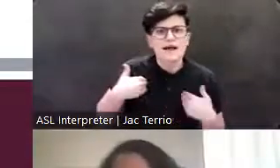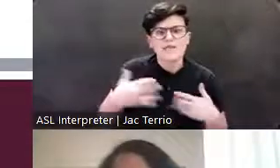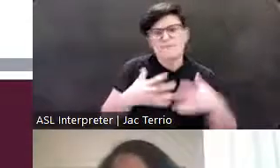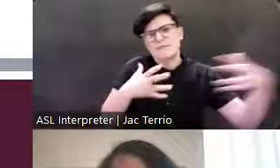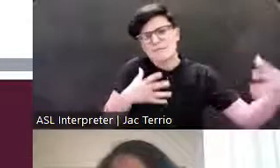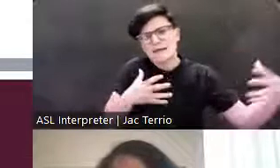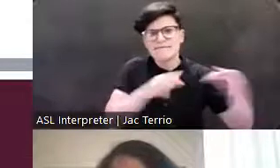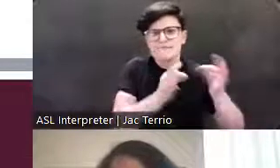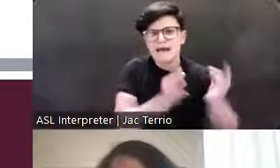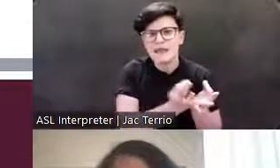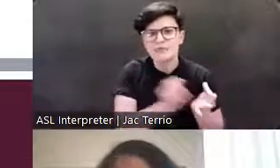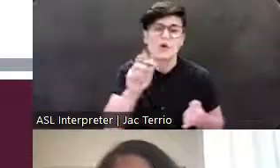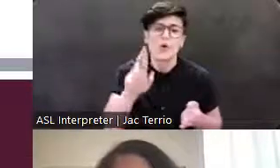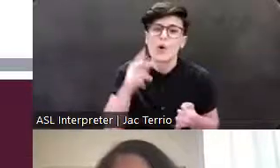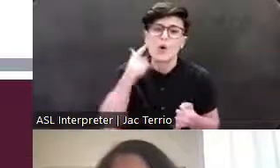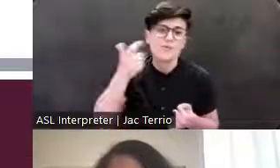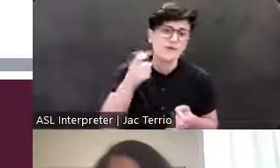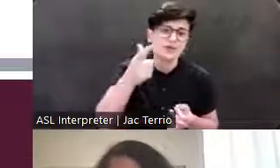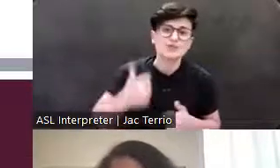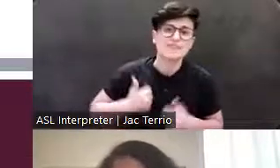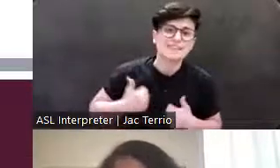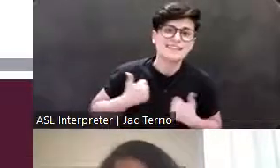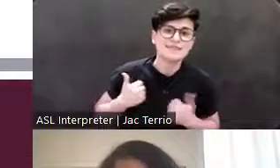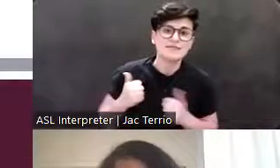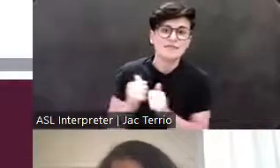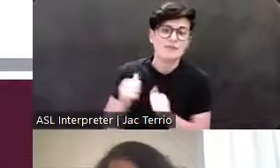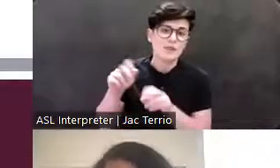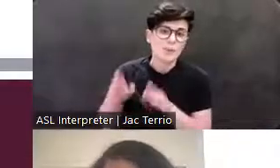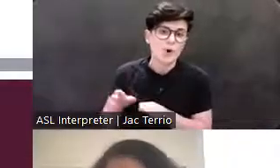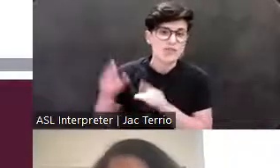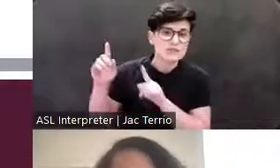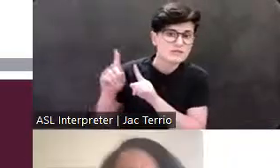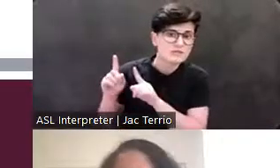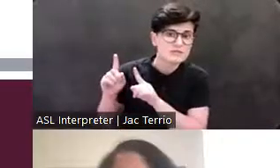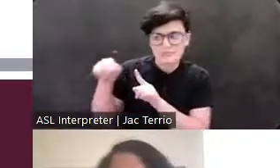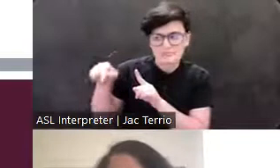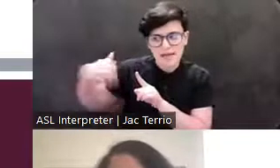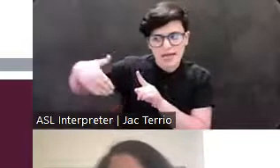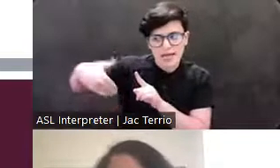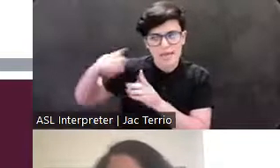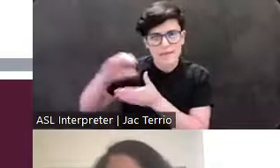Or you are living with a person with whom you are not married.